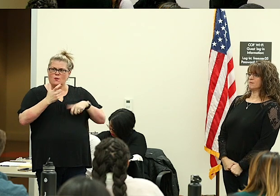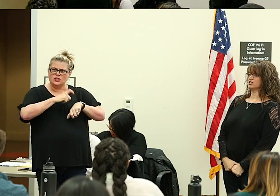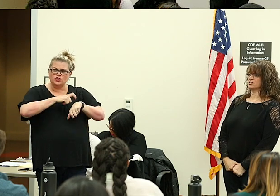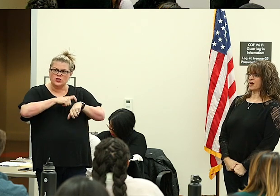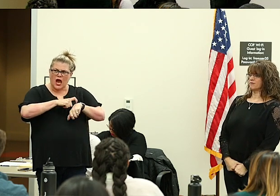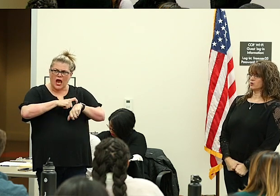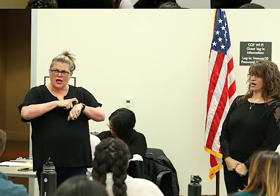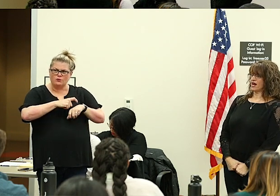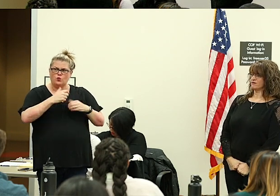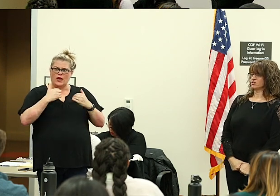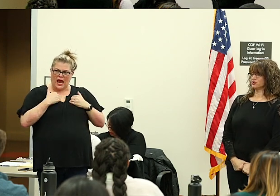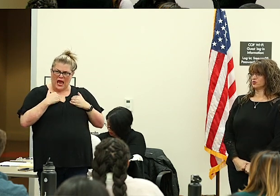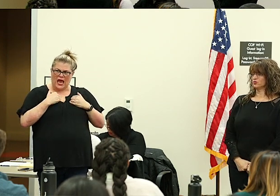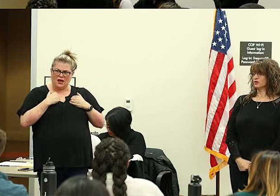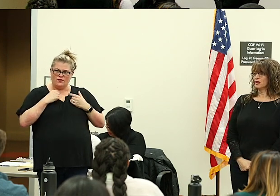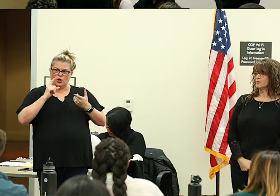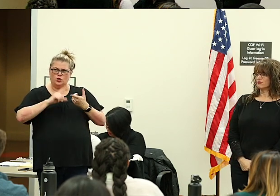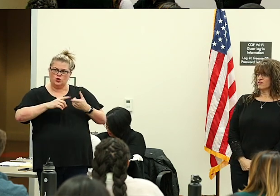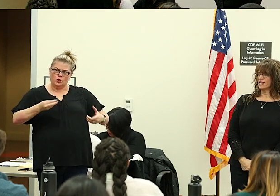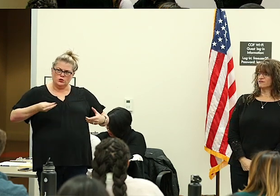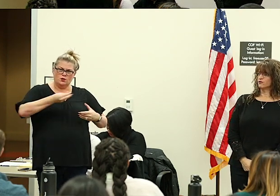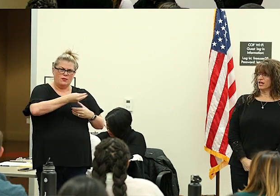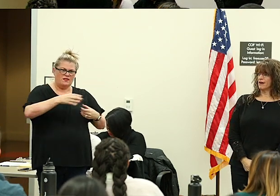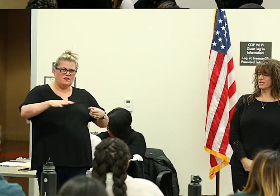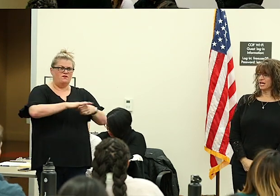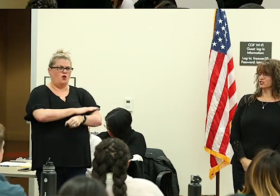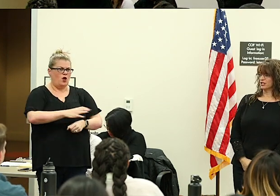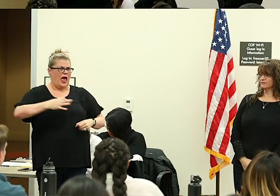how much time do you have to provide the full application?